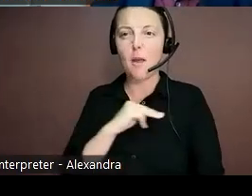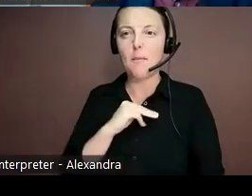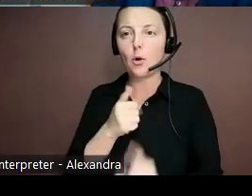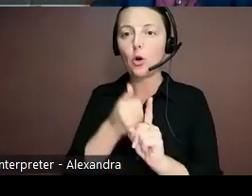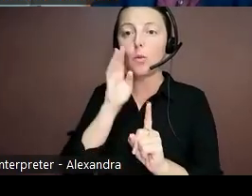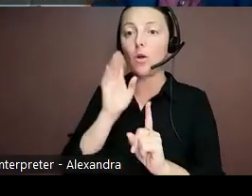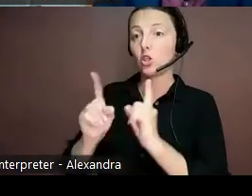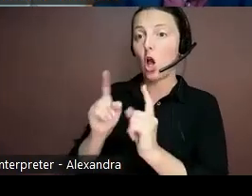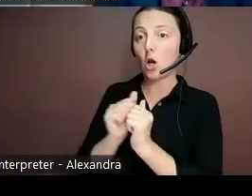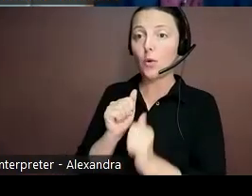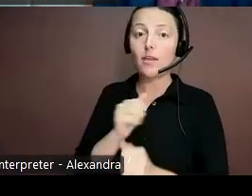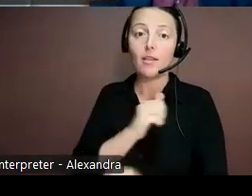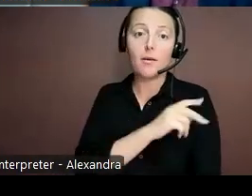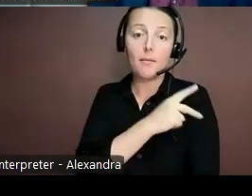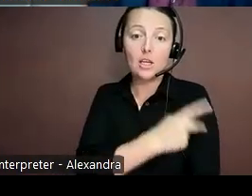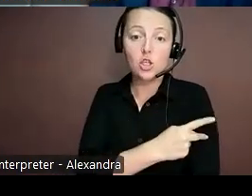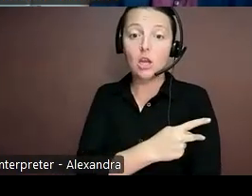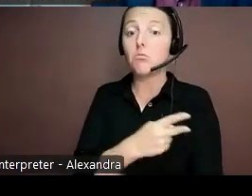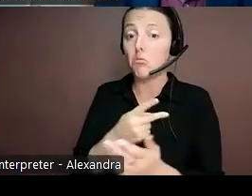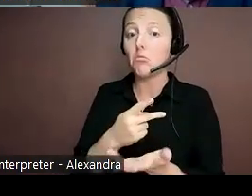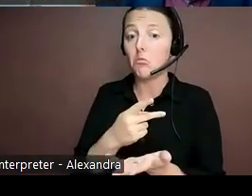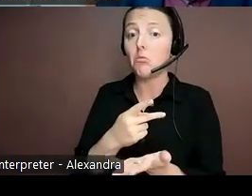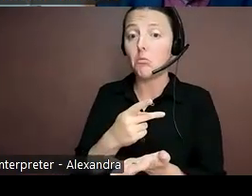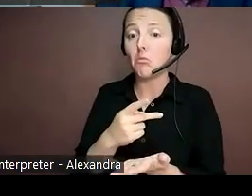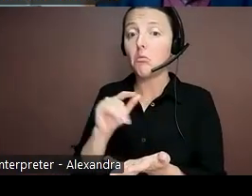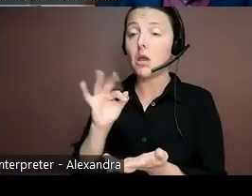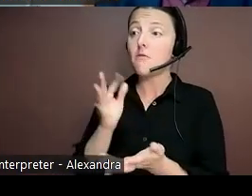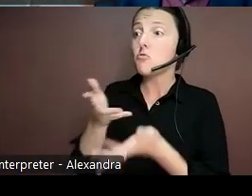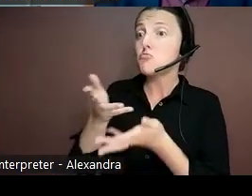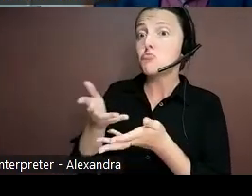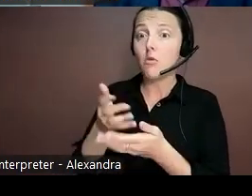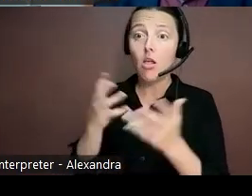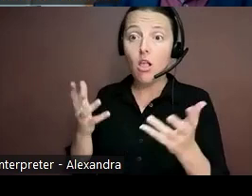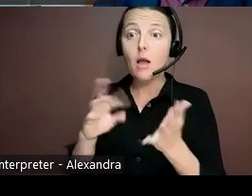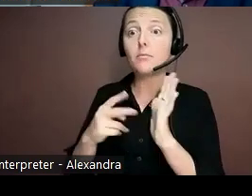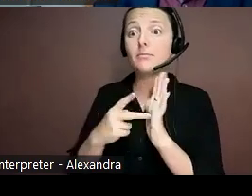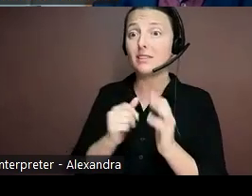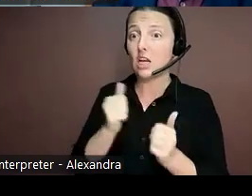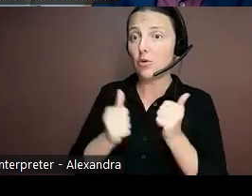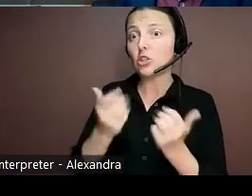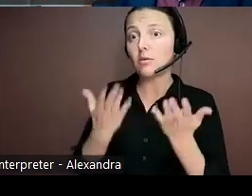decrease the risk for aggression and there's a whole lot of literature on that as well. Okay. So